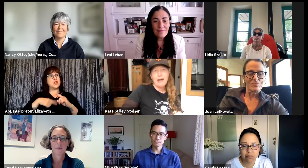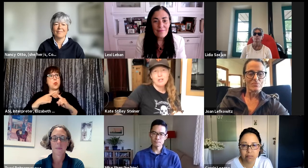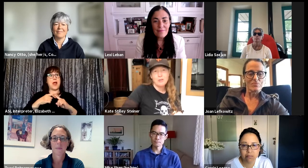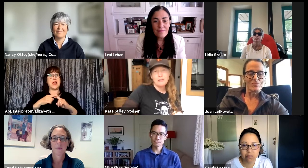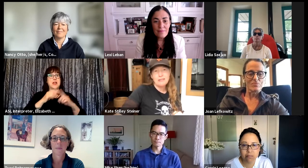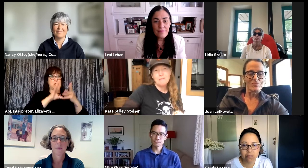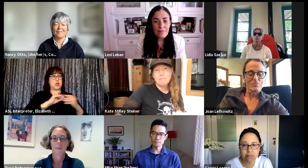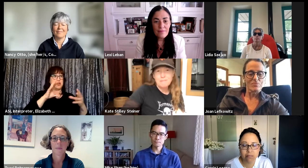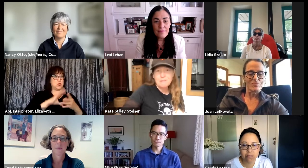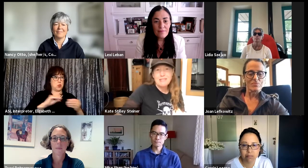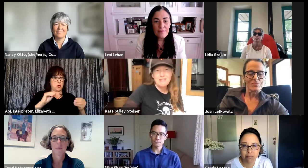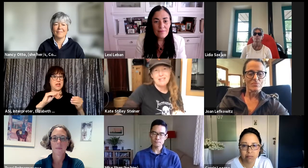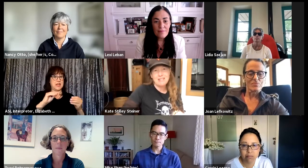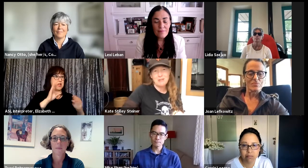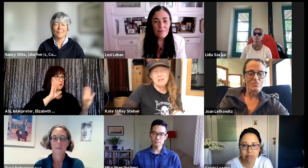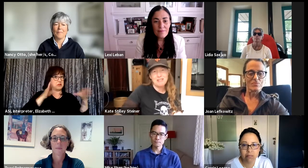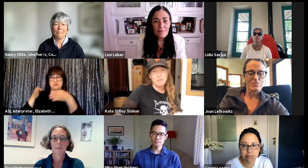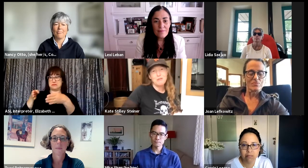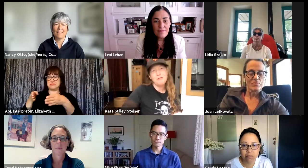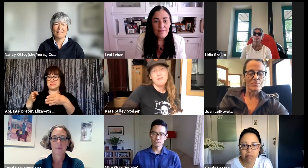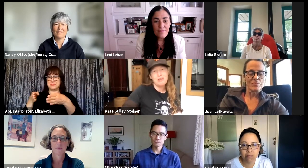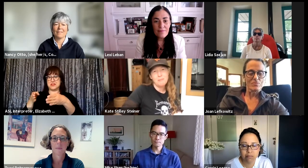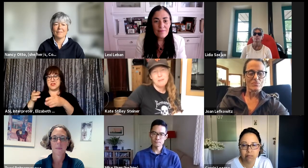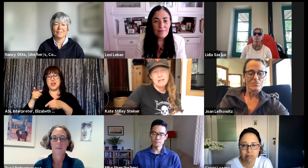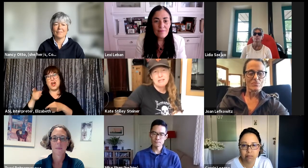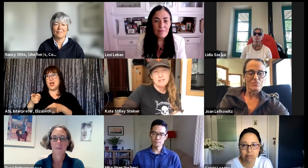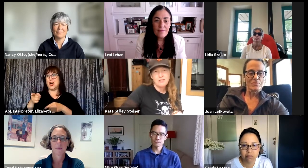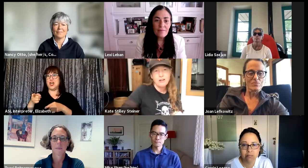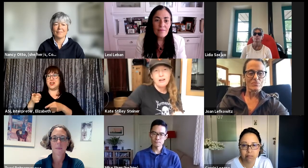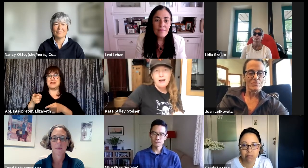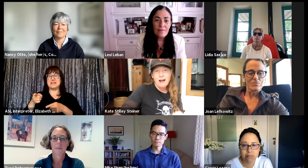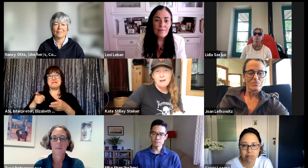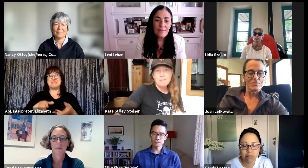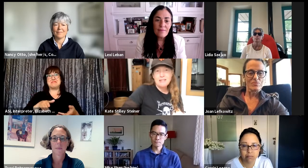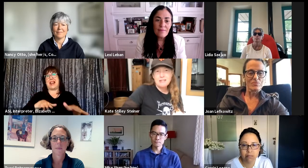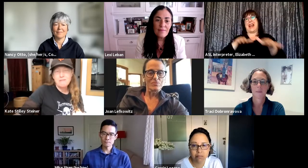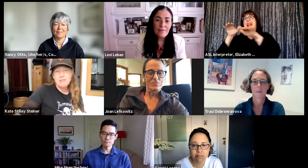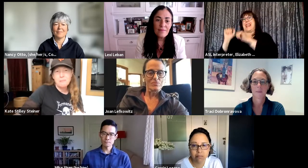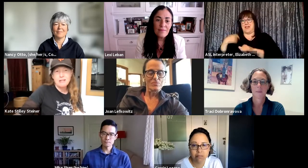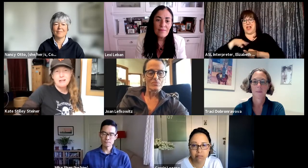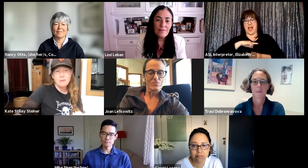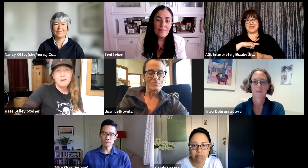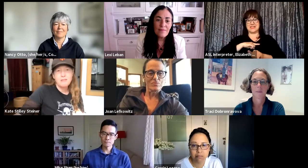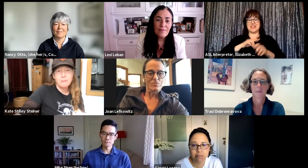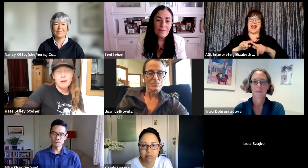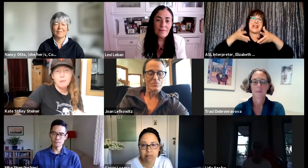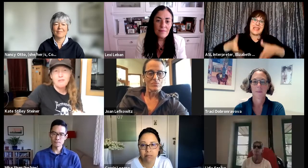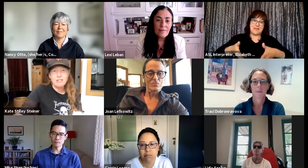actually leaving us with this beautiful film, it made sense for Citizen Film, my documentary film nonprofit,